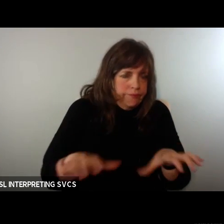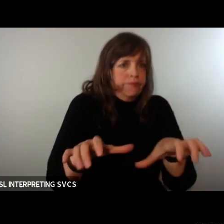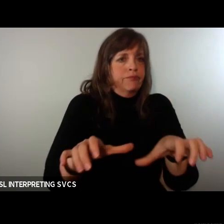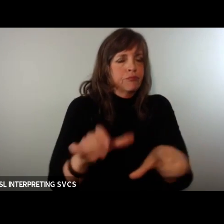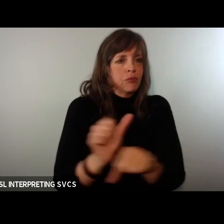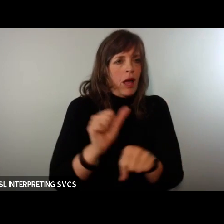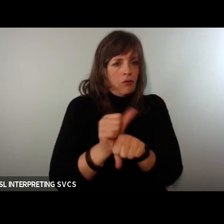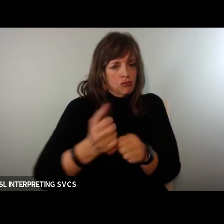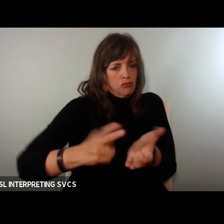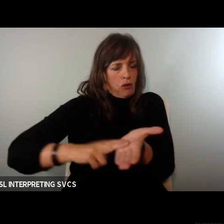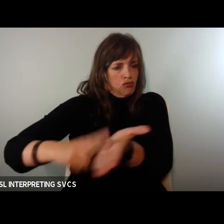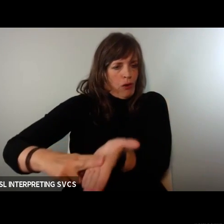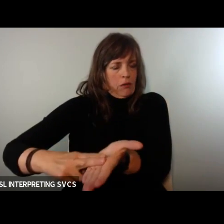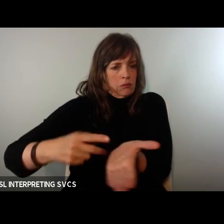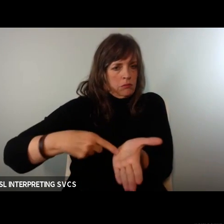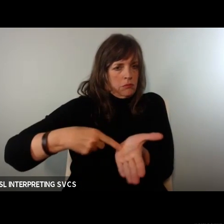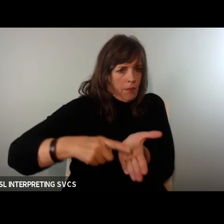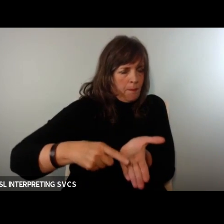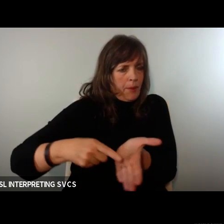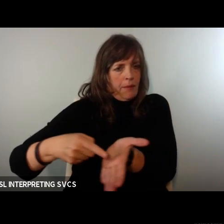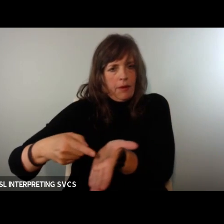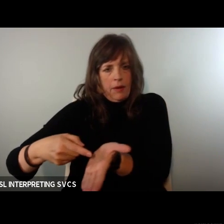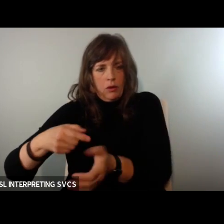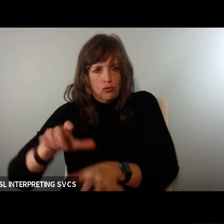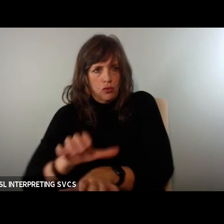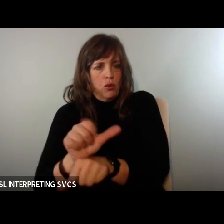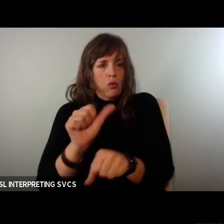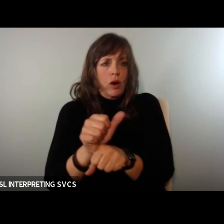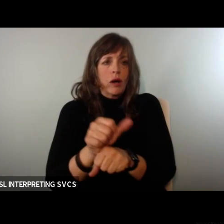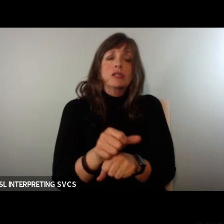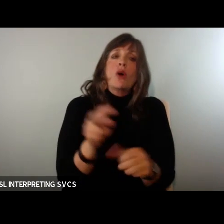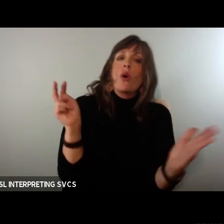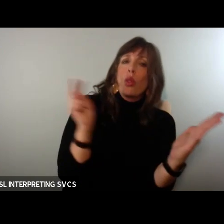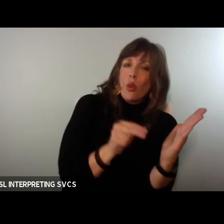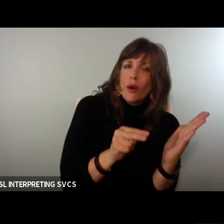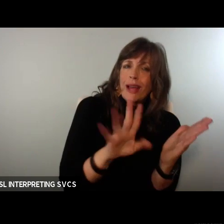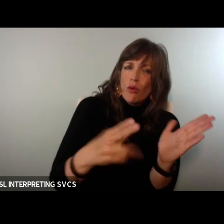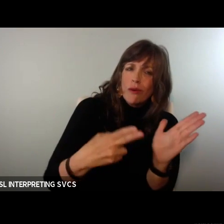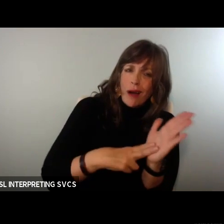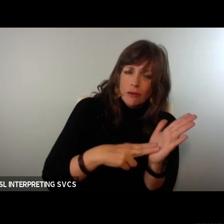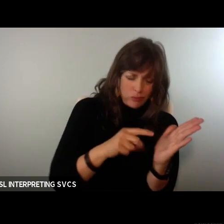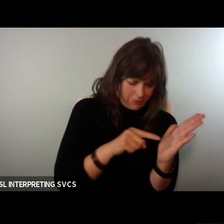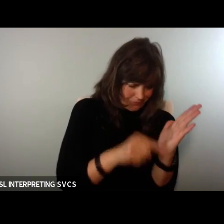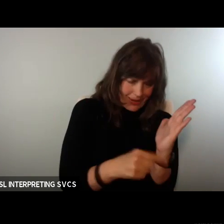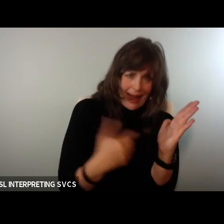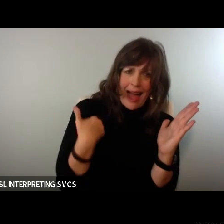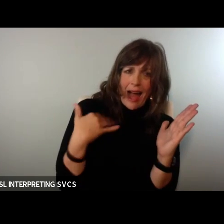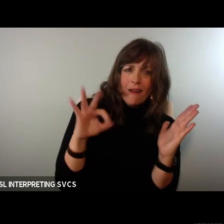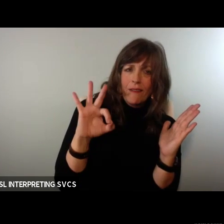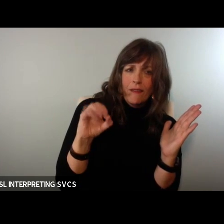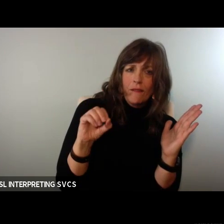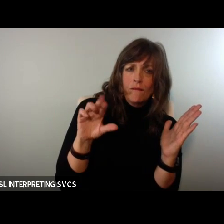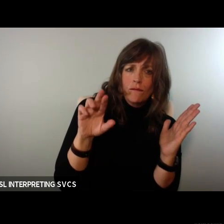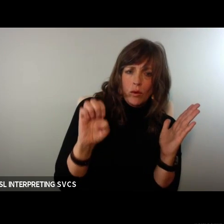to see if you're covered or if it exists. And if it does, usually it should say exactly what it covers